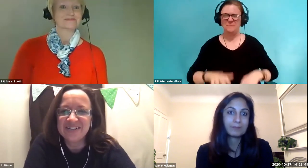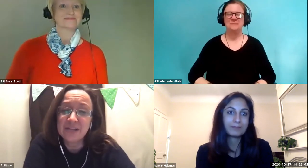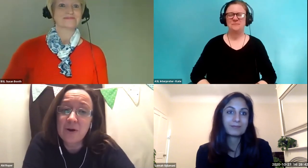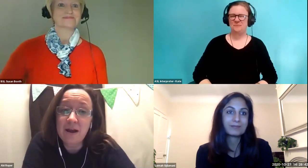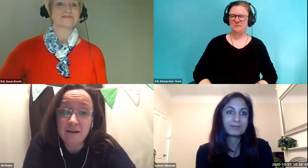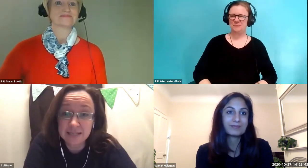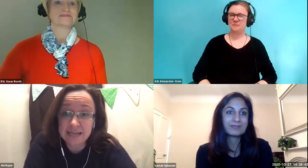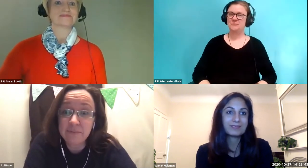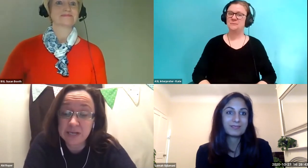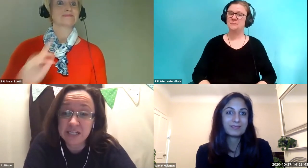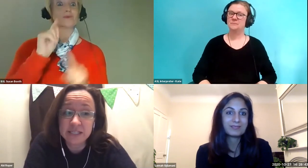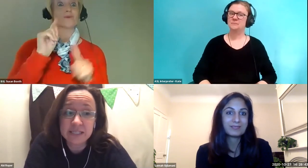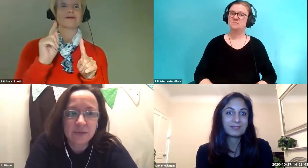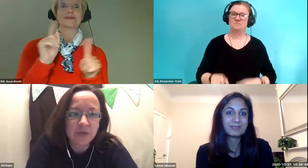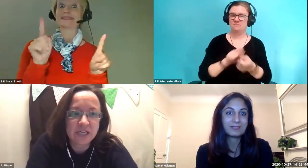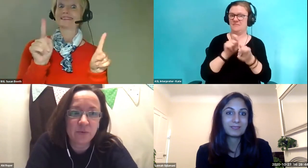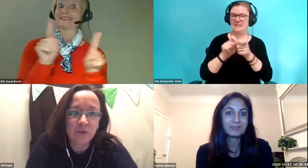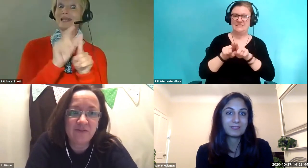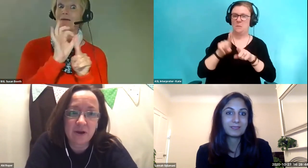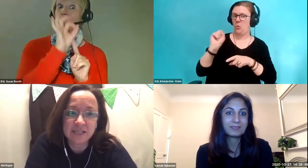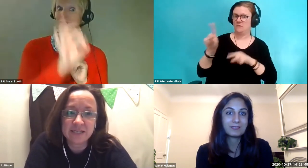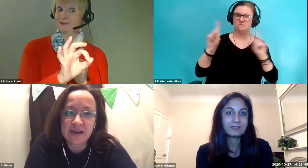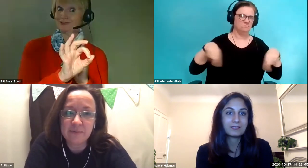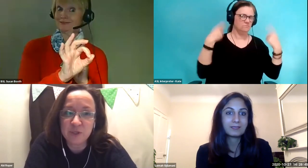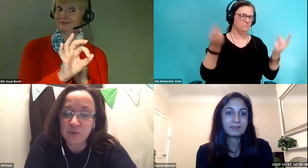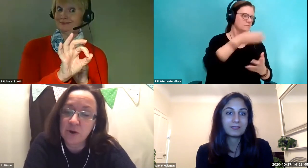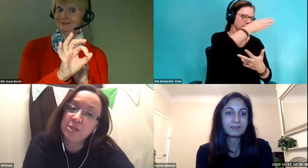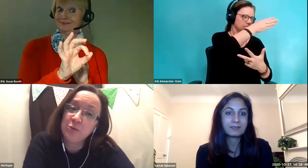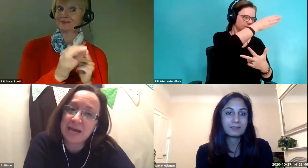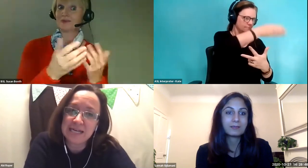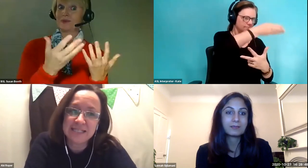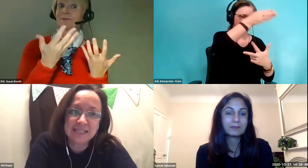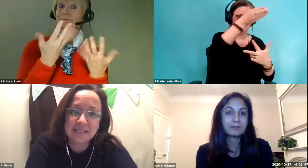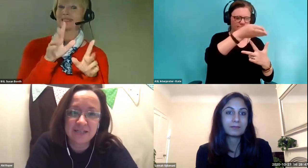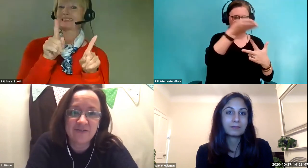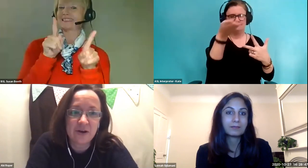so I'll ask the same questions which we've asked to our two panelists so far